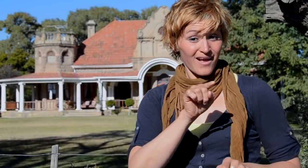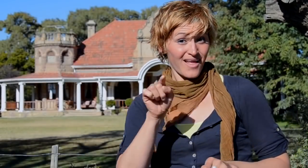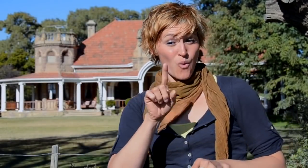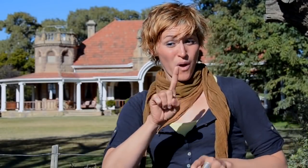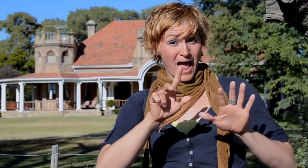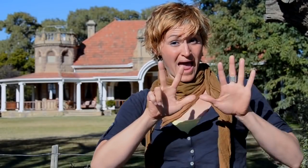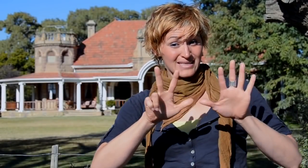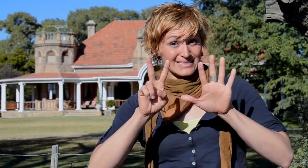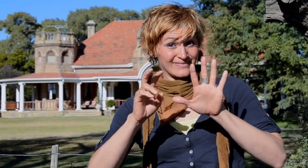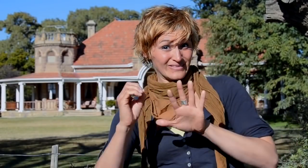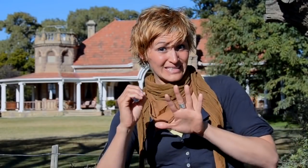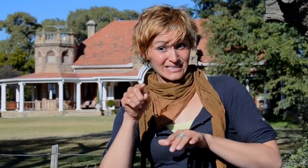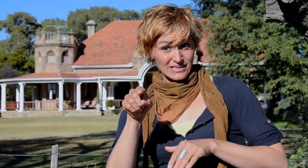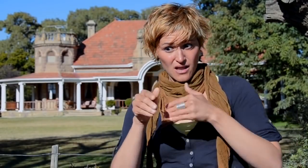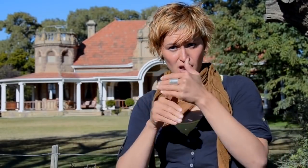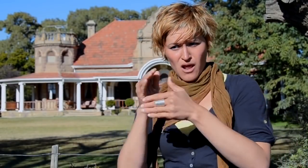of the world.